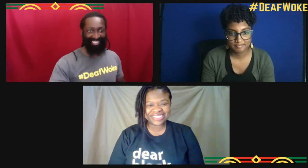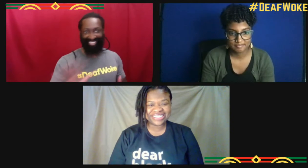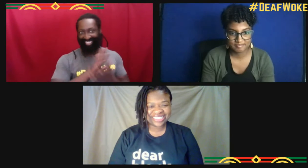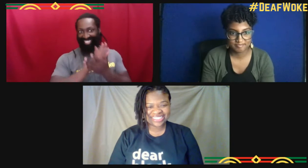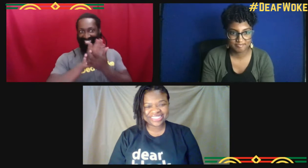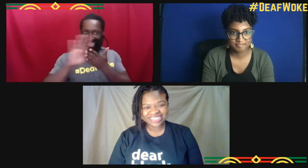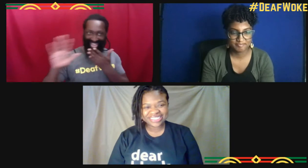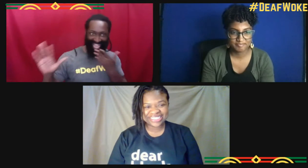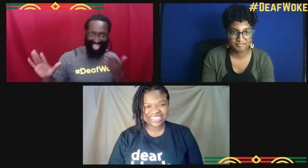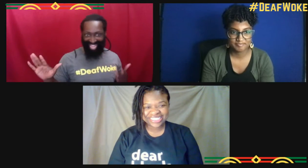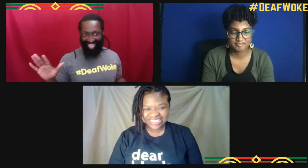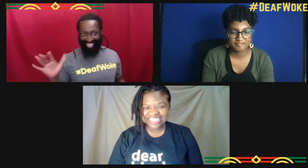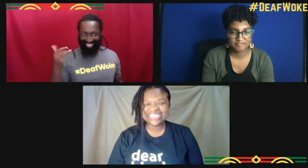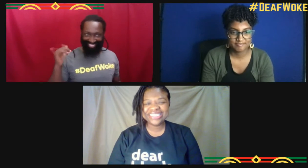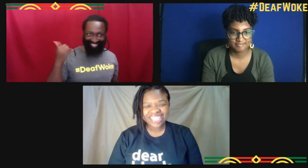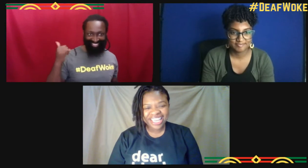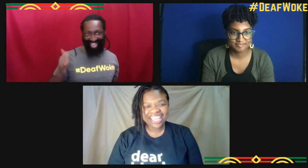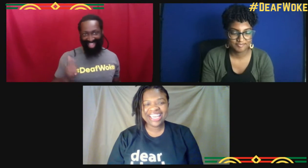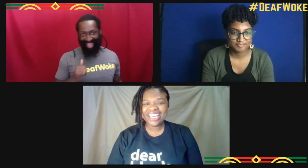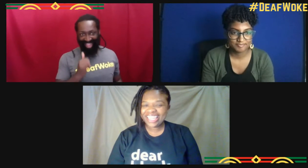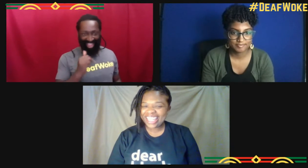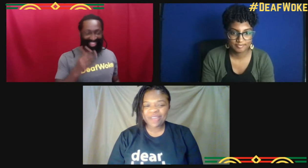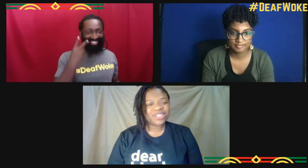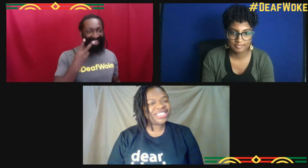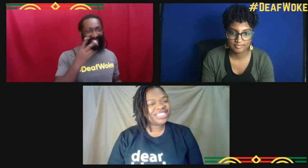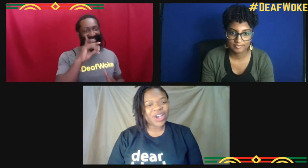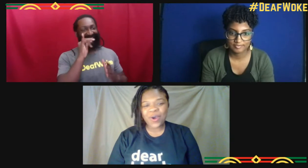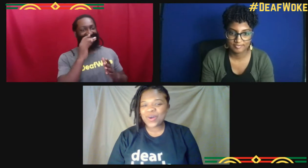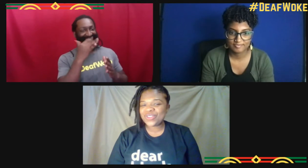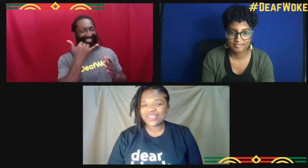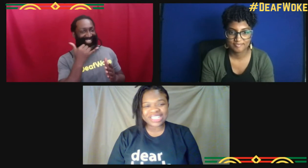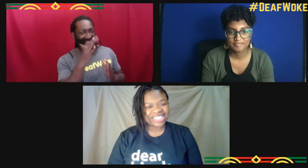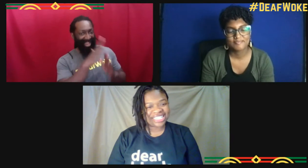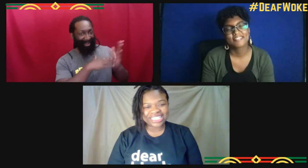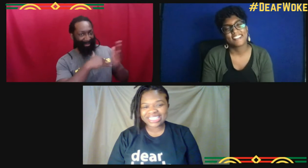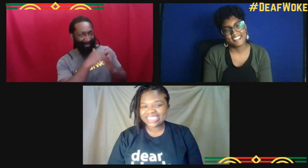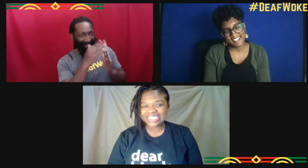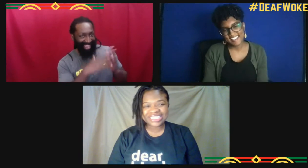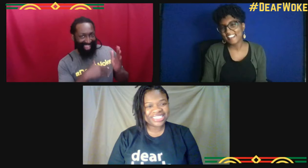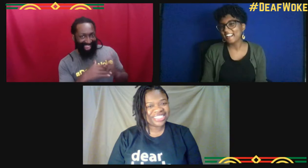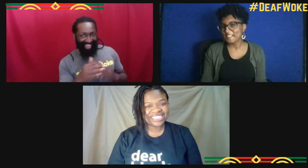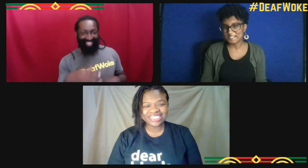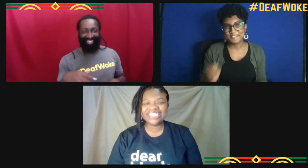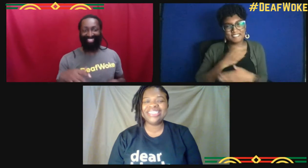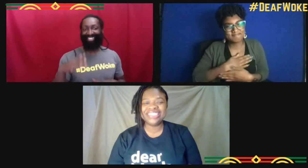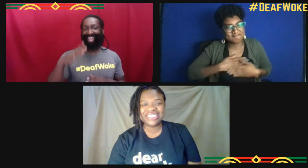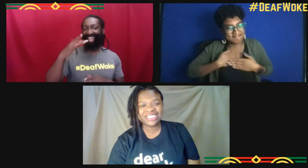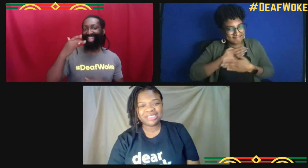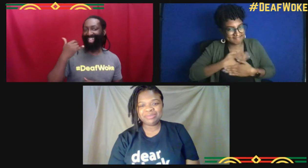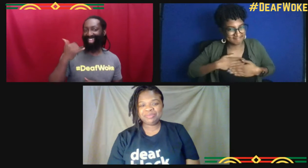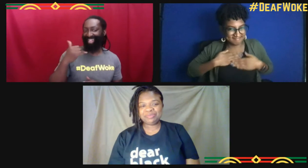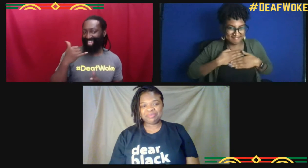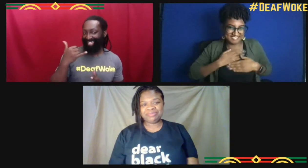Ooh, nice, yellow. That was so fun. I saw the yellow paint.